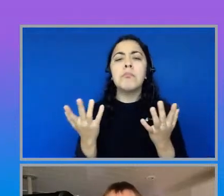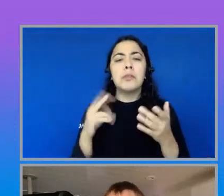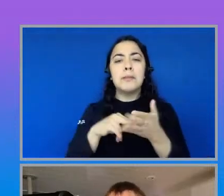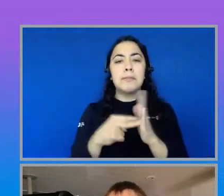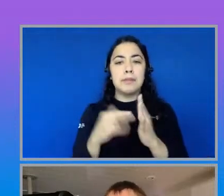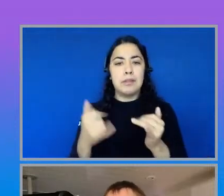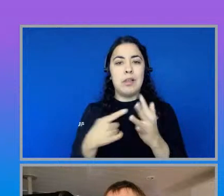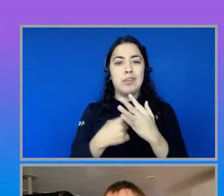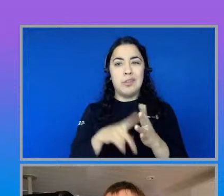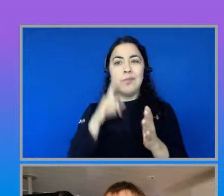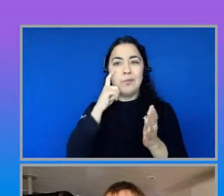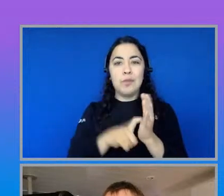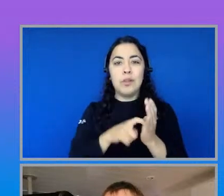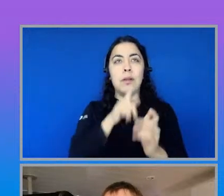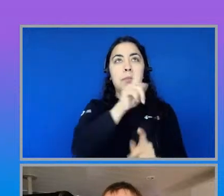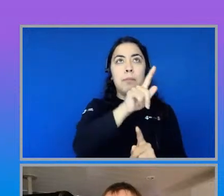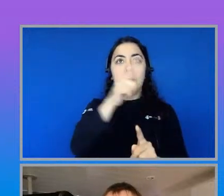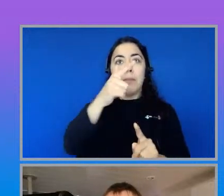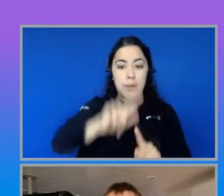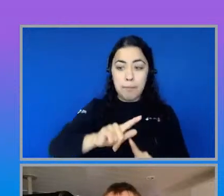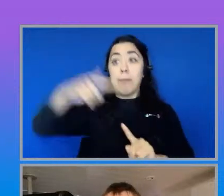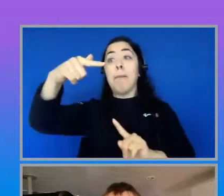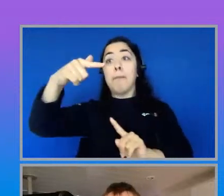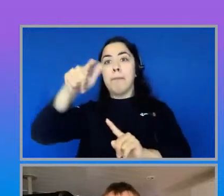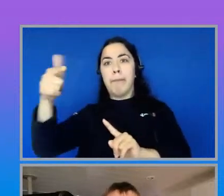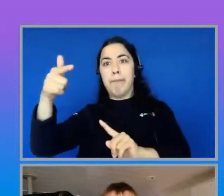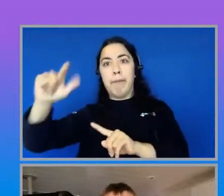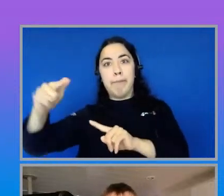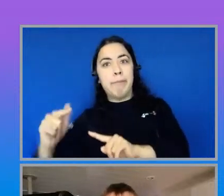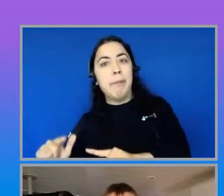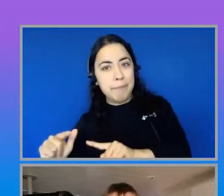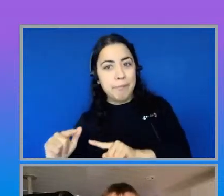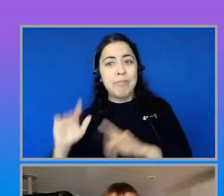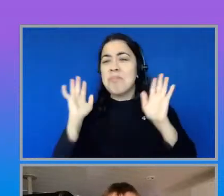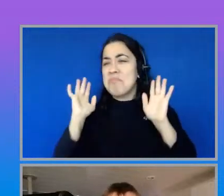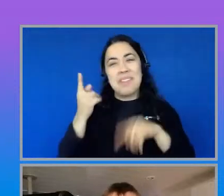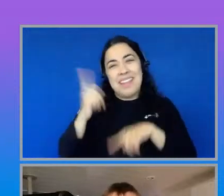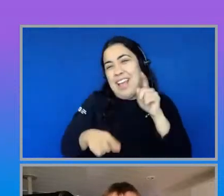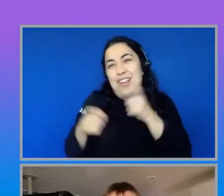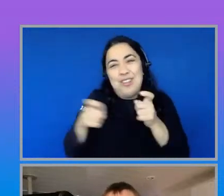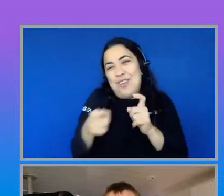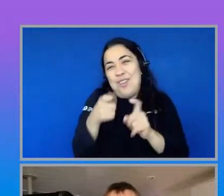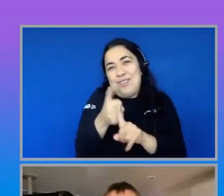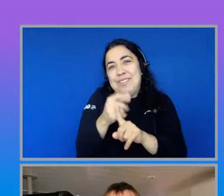the top row. And so then you start to get the jumping around.